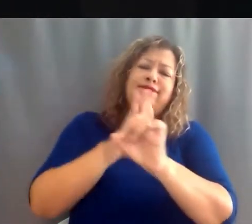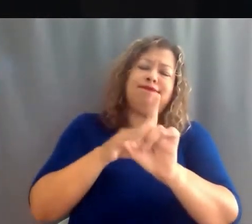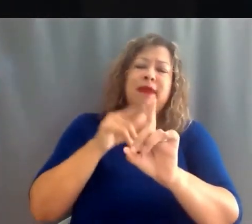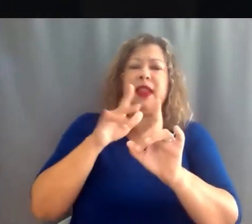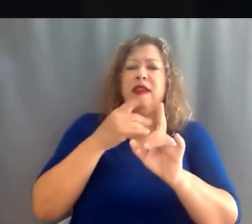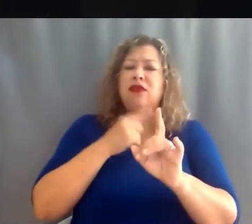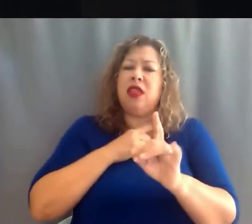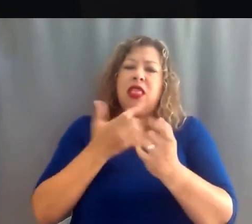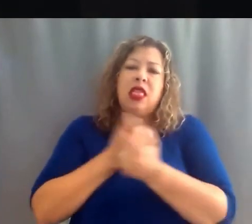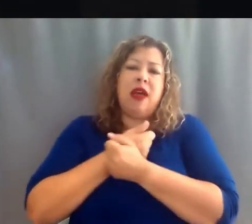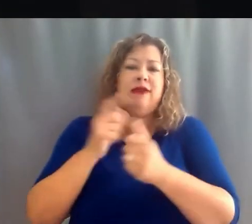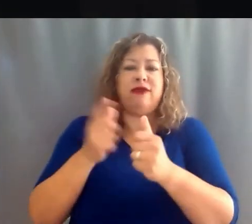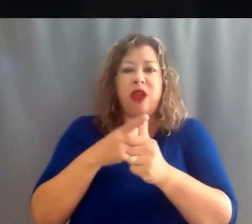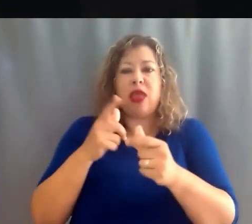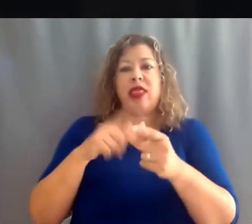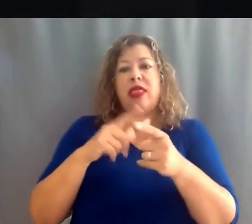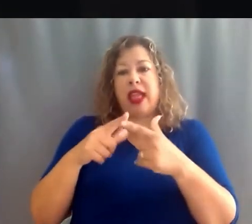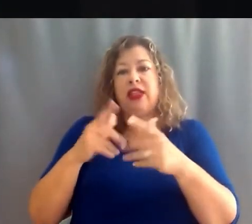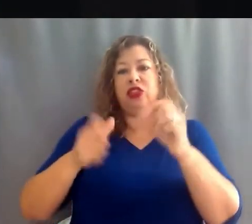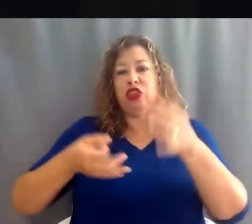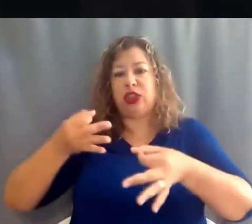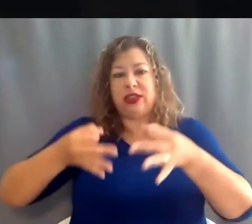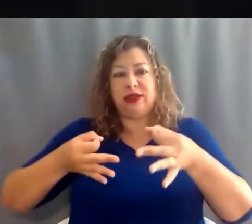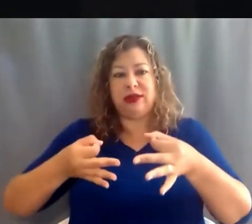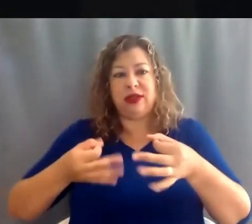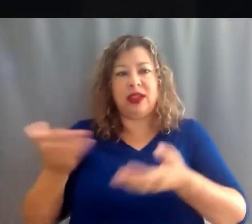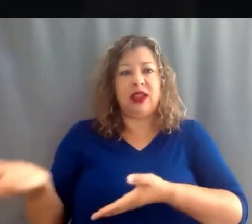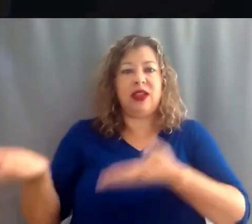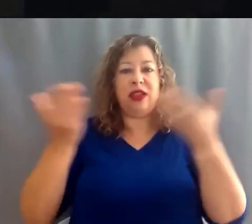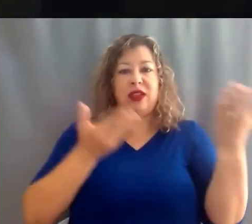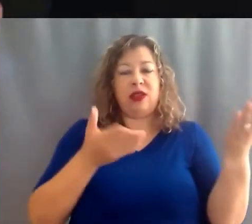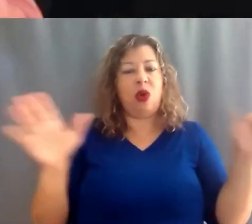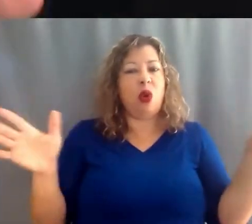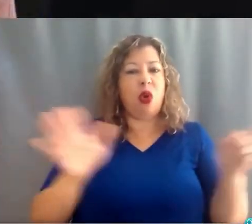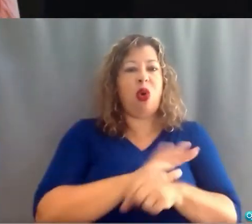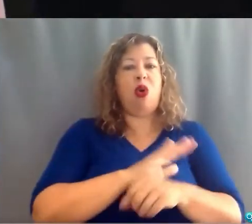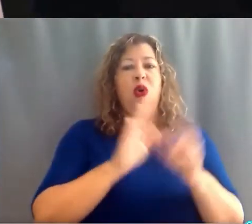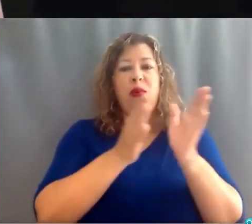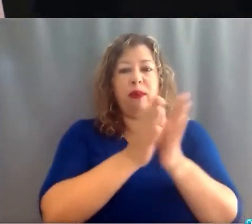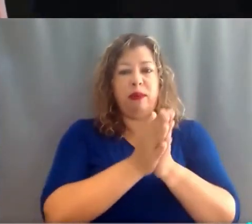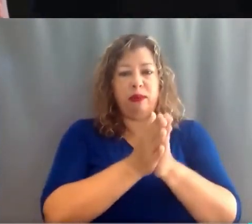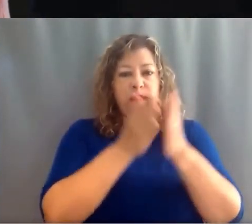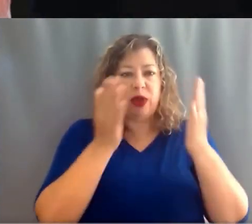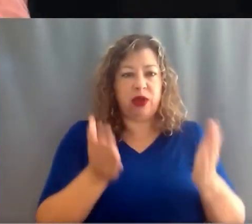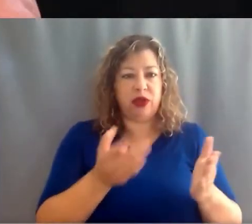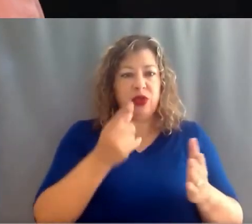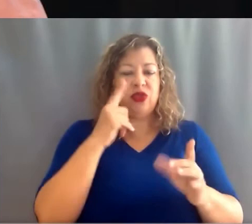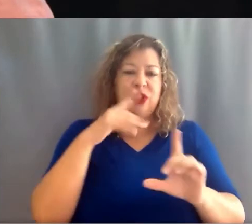I told Ian to grab the book, because the whole book -- you just captured the essence of it. Right?